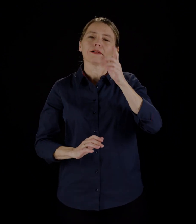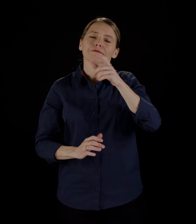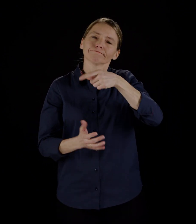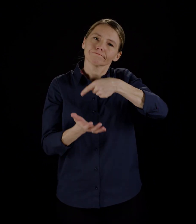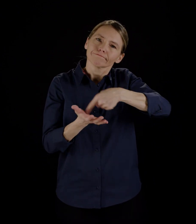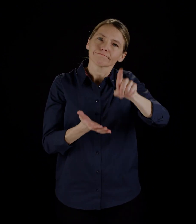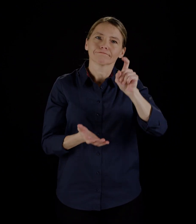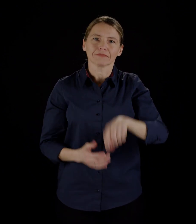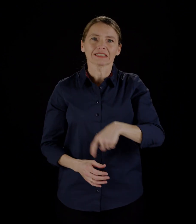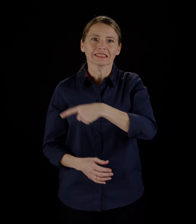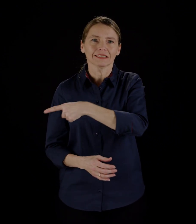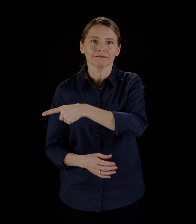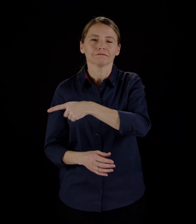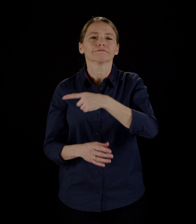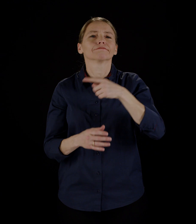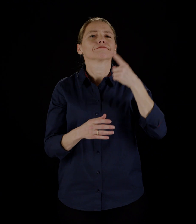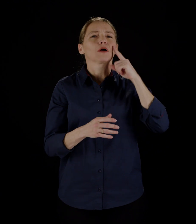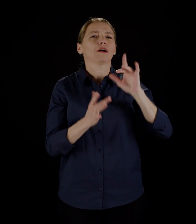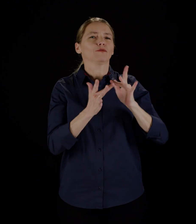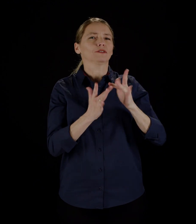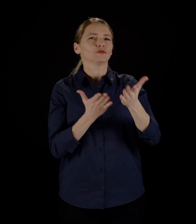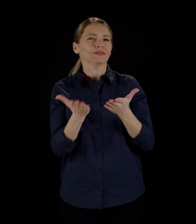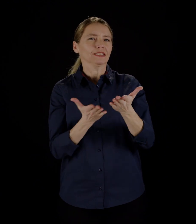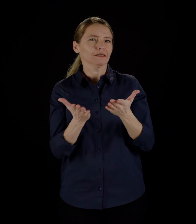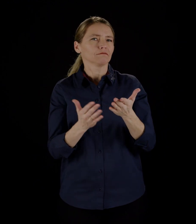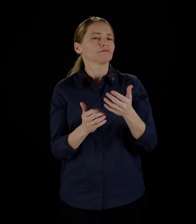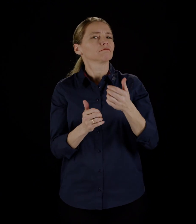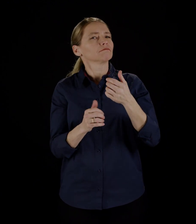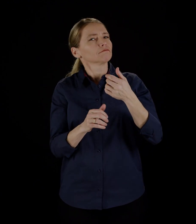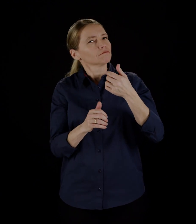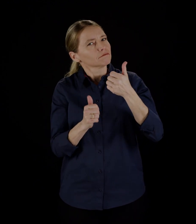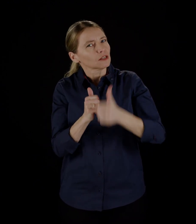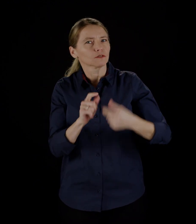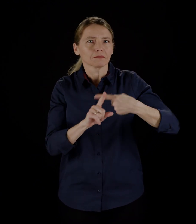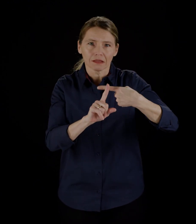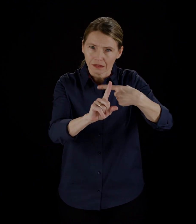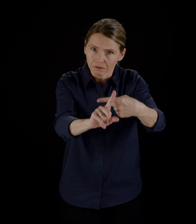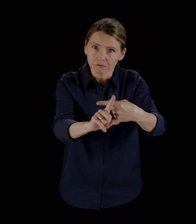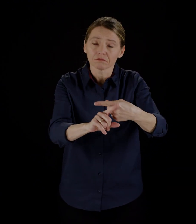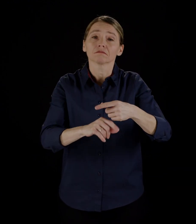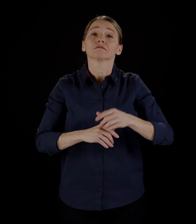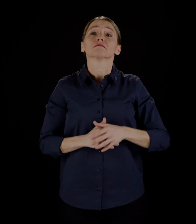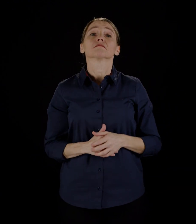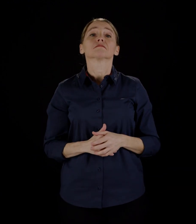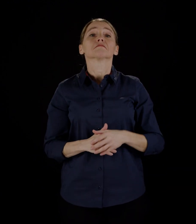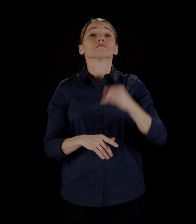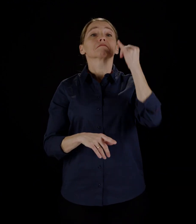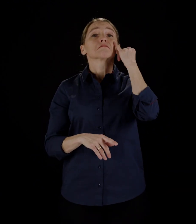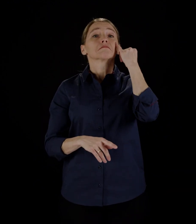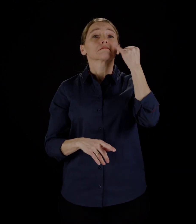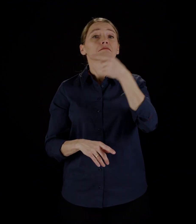service each month, even if they do not use optional services or incur any additional